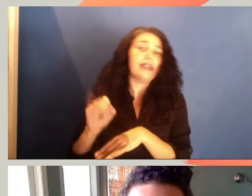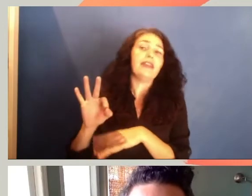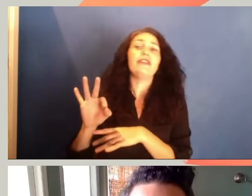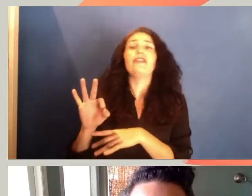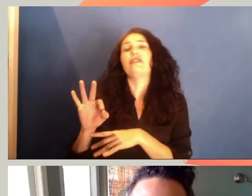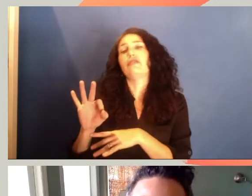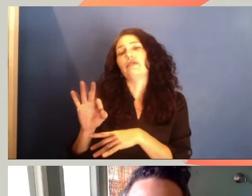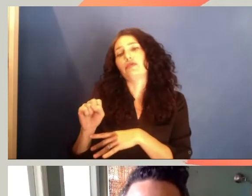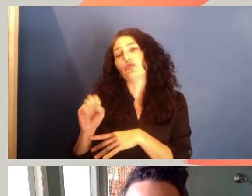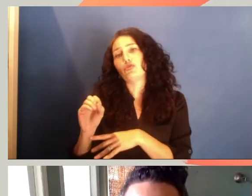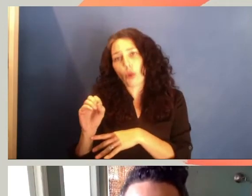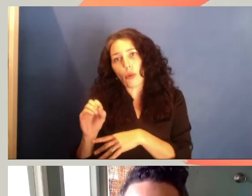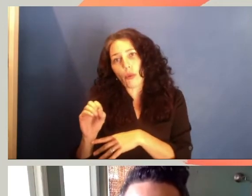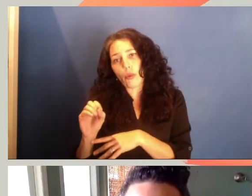that we can continue to heal ourselves?